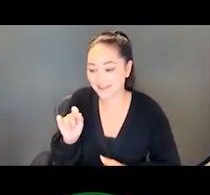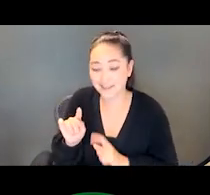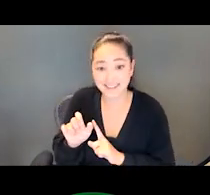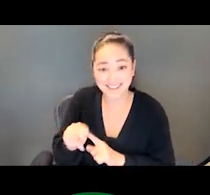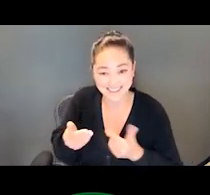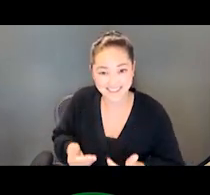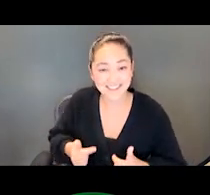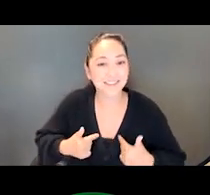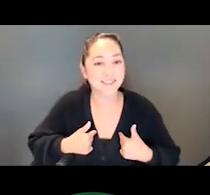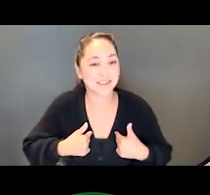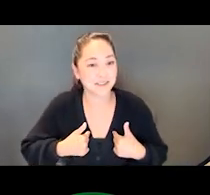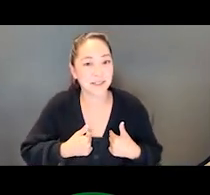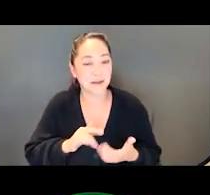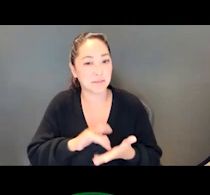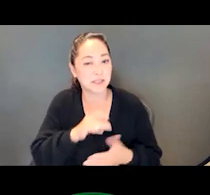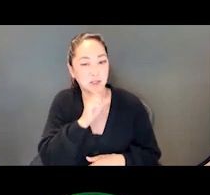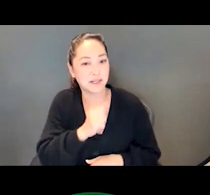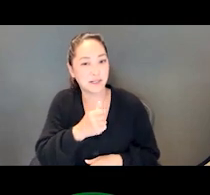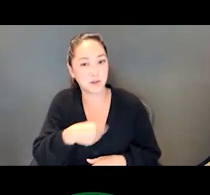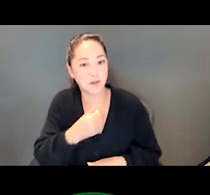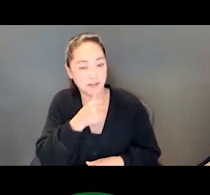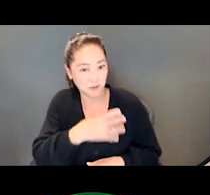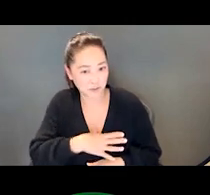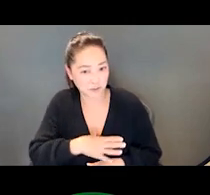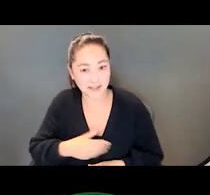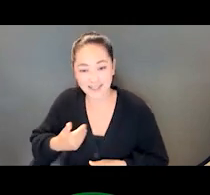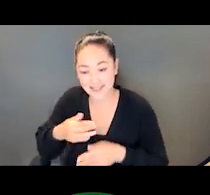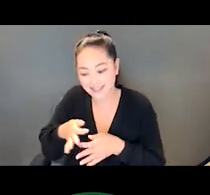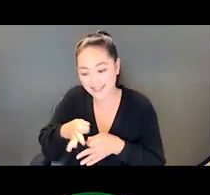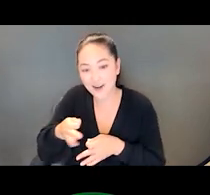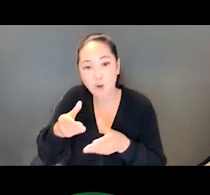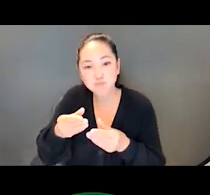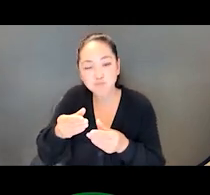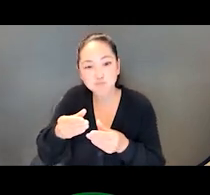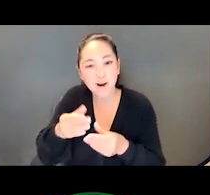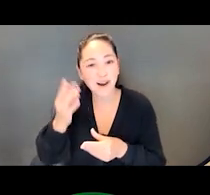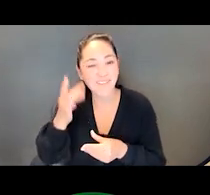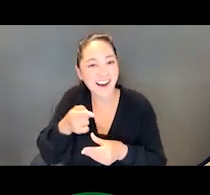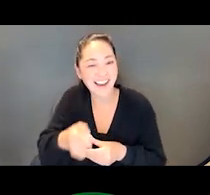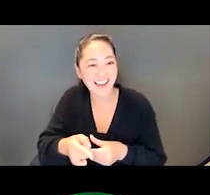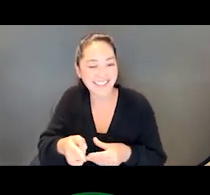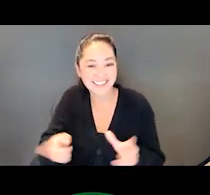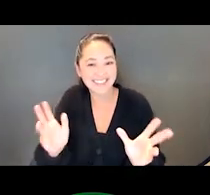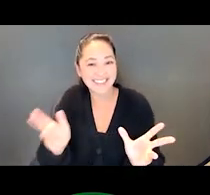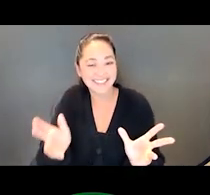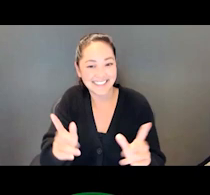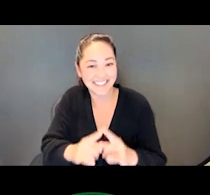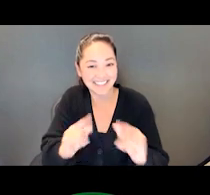So hopefully, we can snack as we go. But I was just so encouraged by the entire conference. I have enjoyed it immensely and listening to the solutions, knowing that this question might be posed.